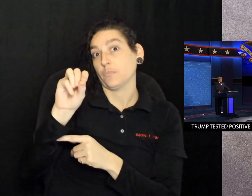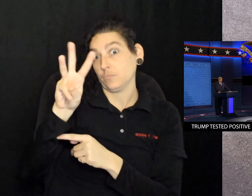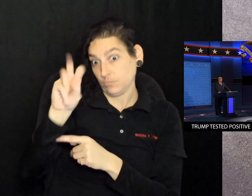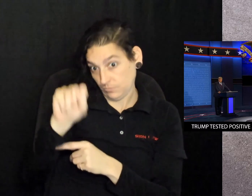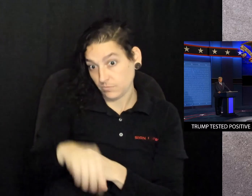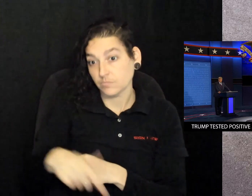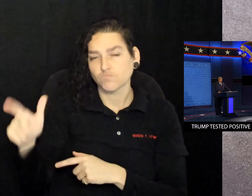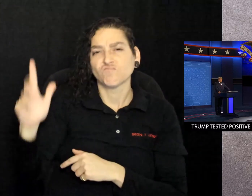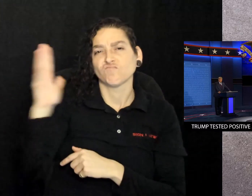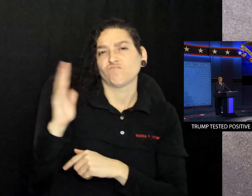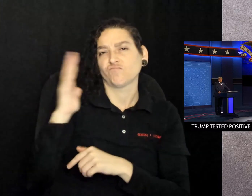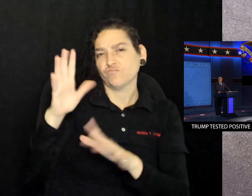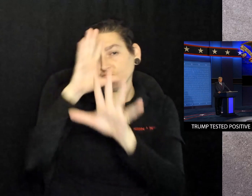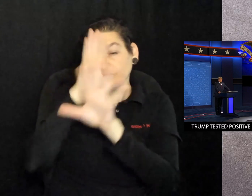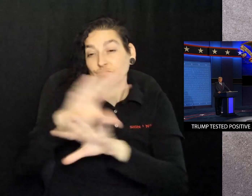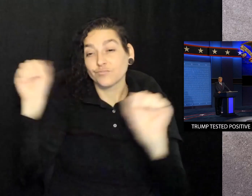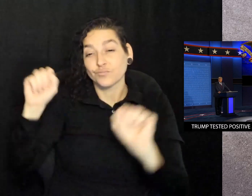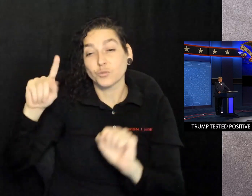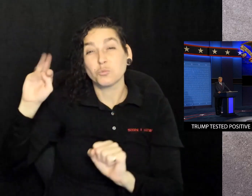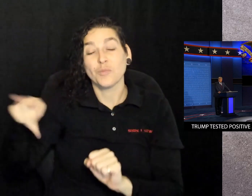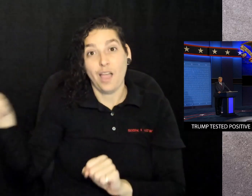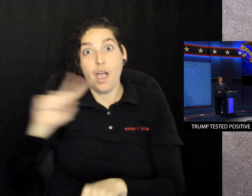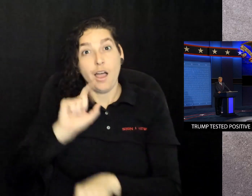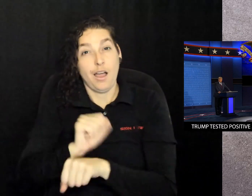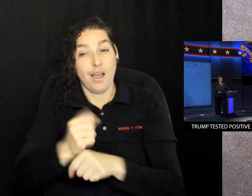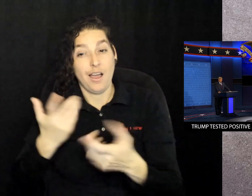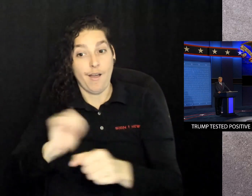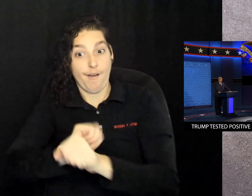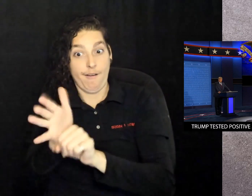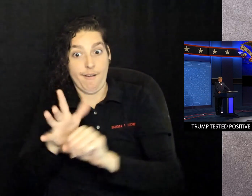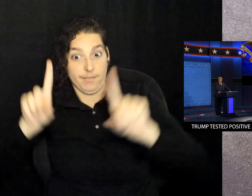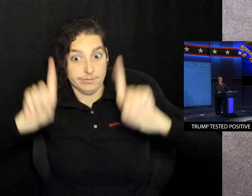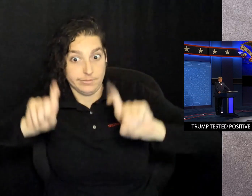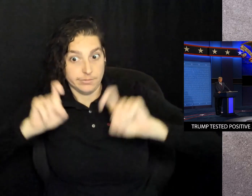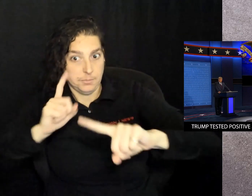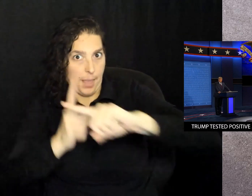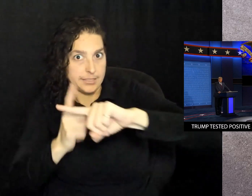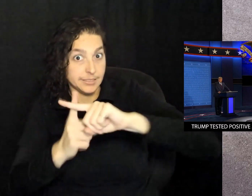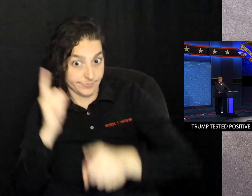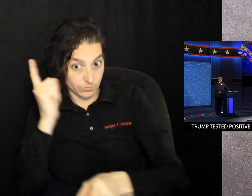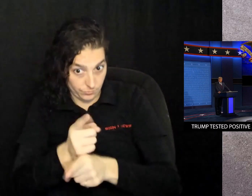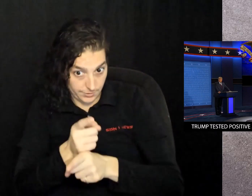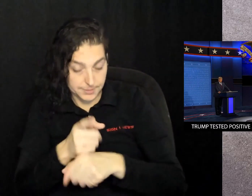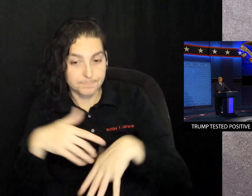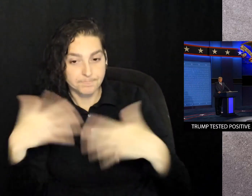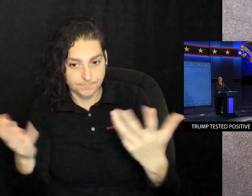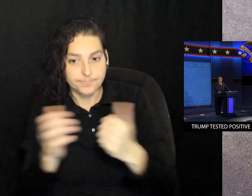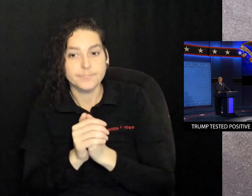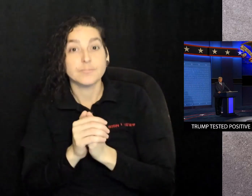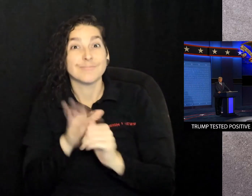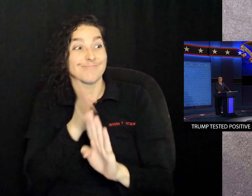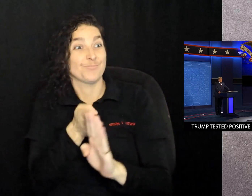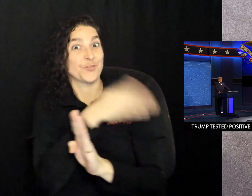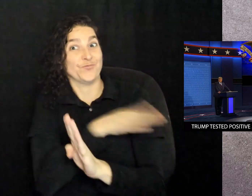according to a new book by former White House Chief of Staff Mark Meadows former President Tromp